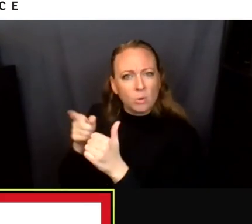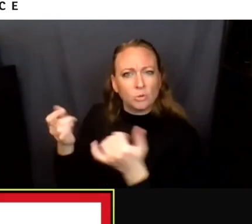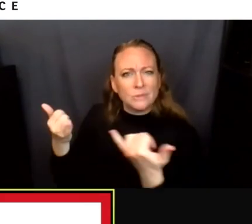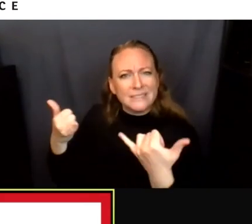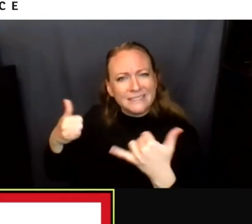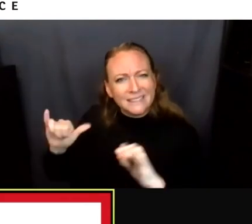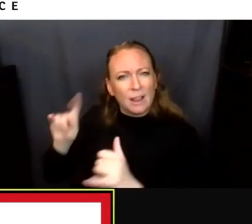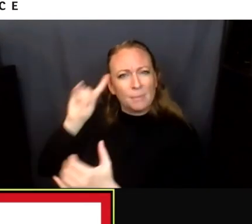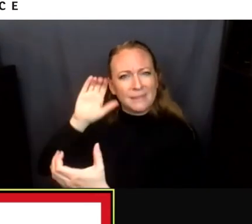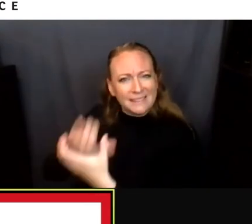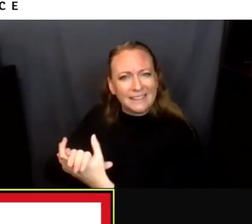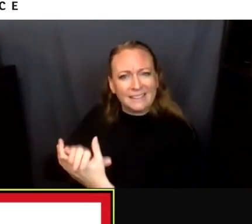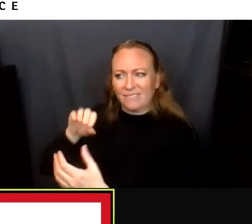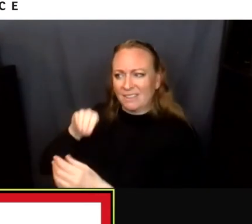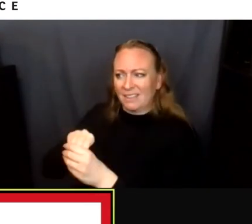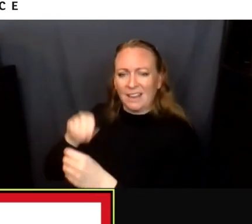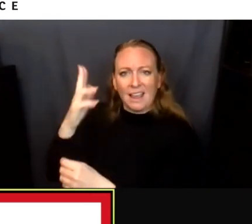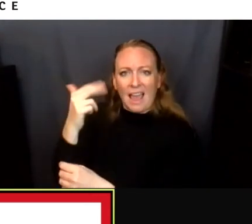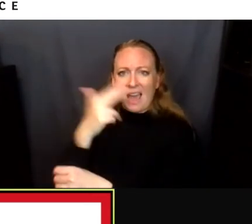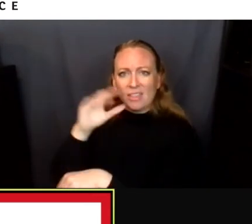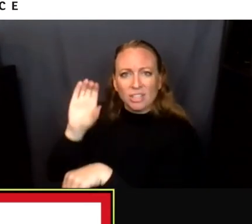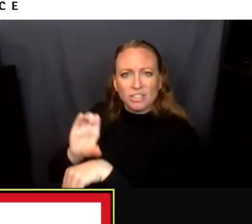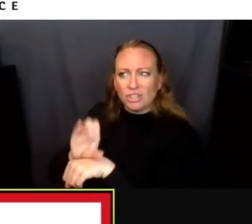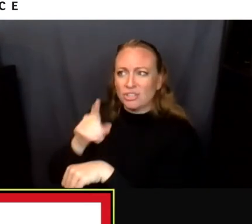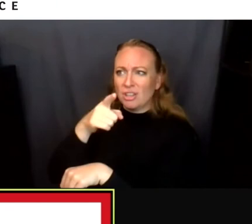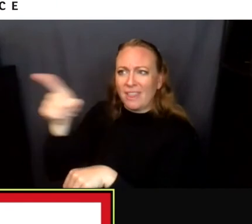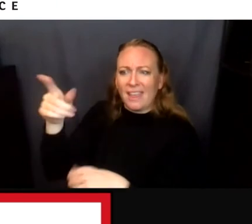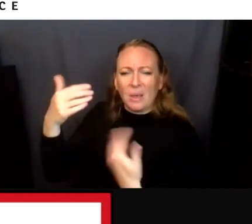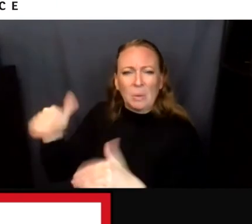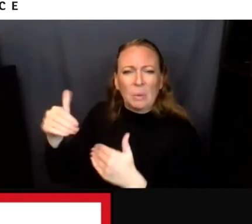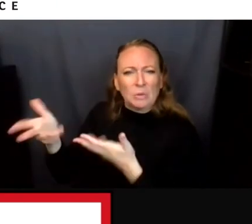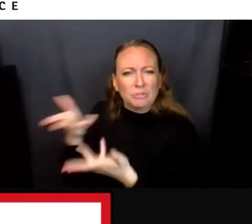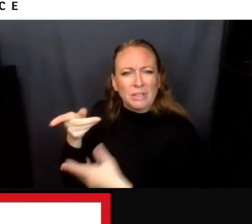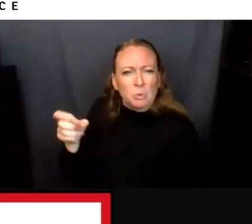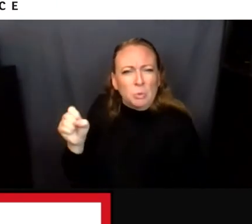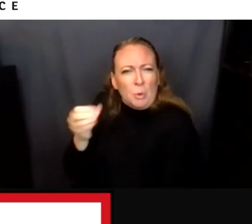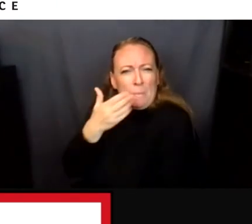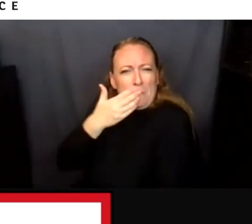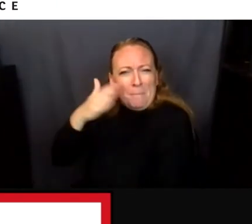when they treated you so badly? Well, that's a good question.